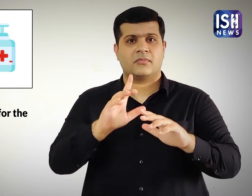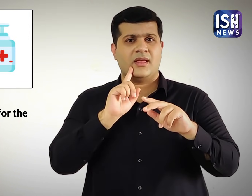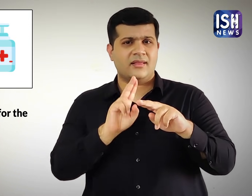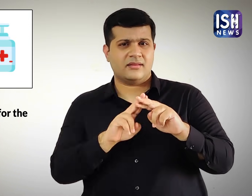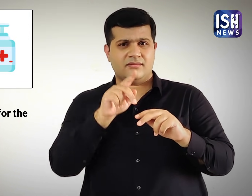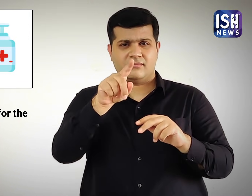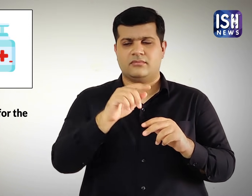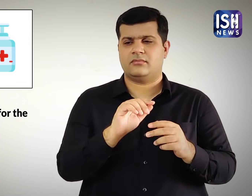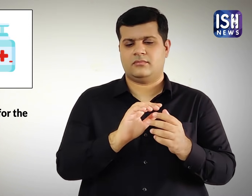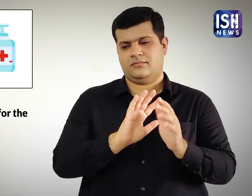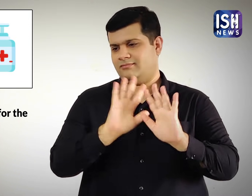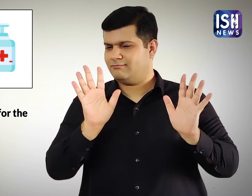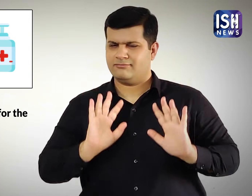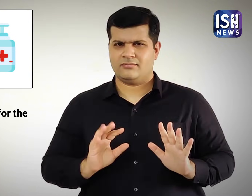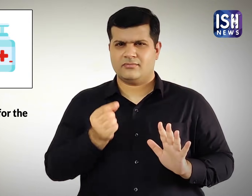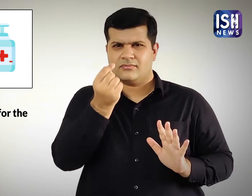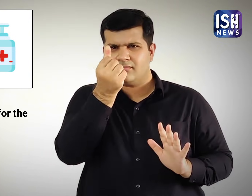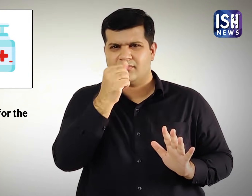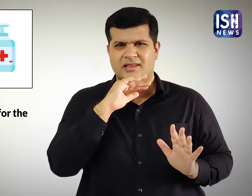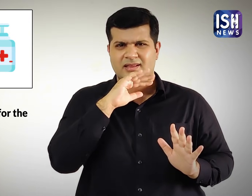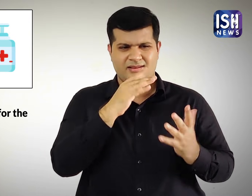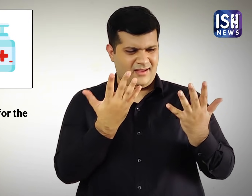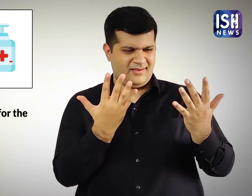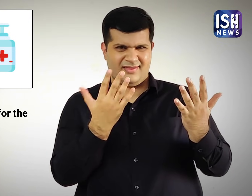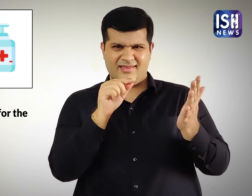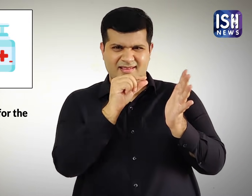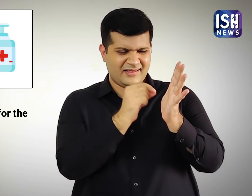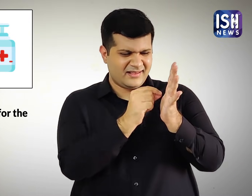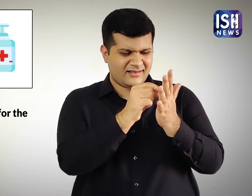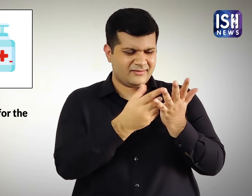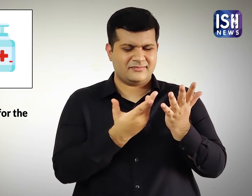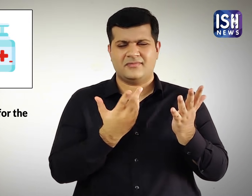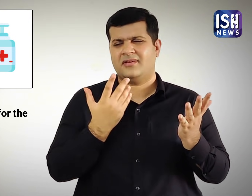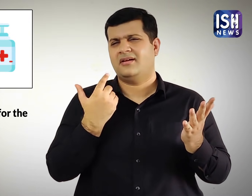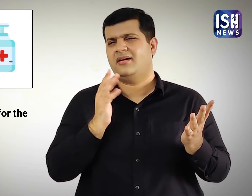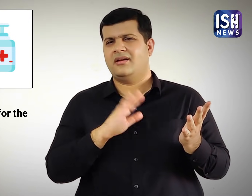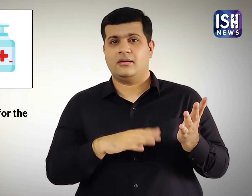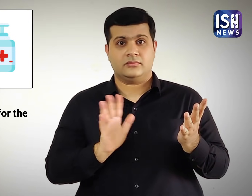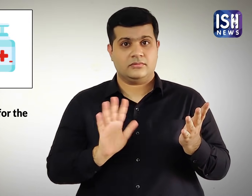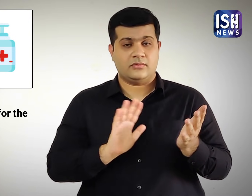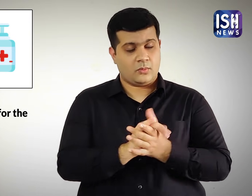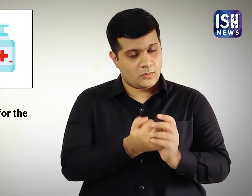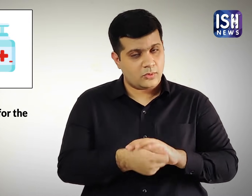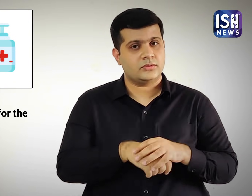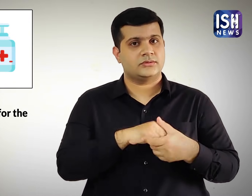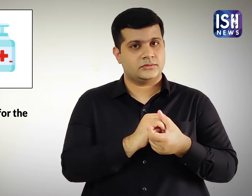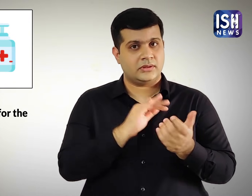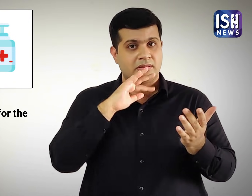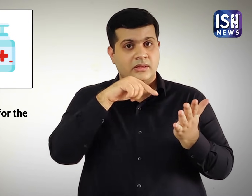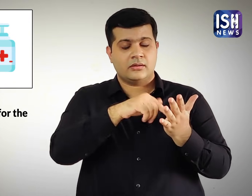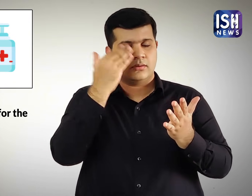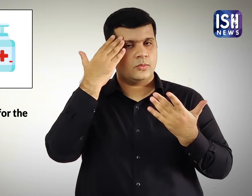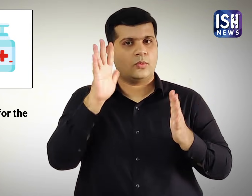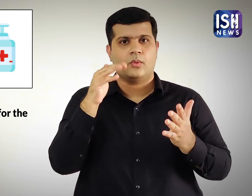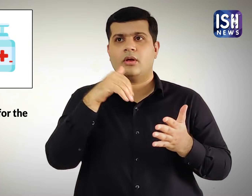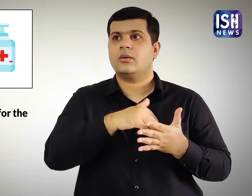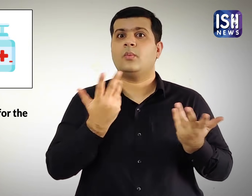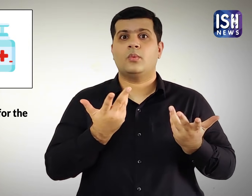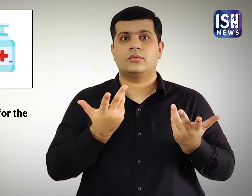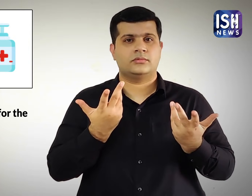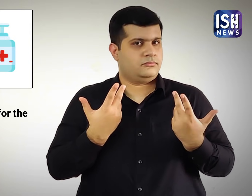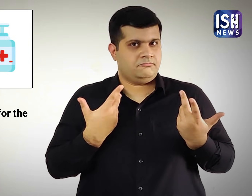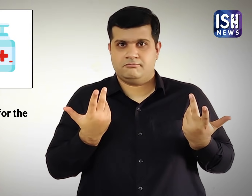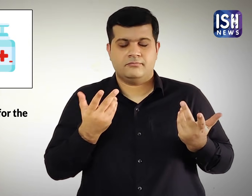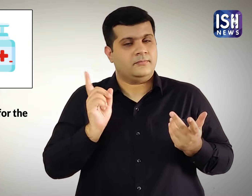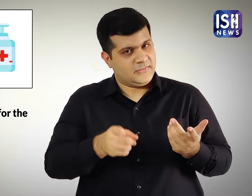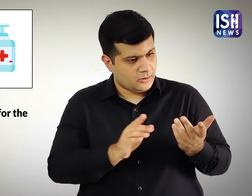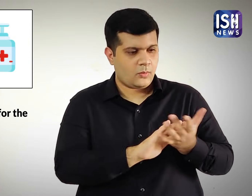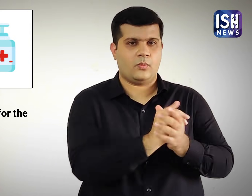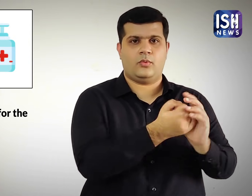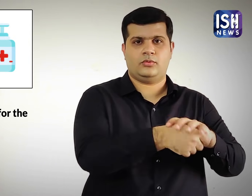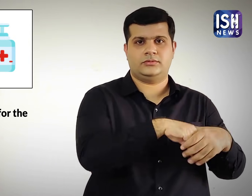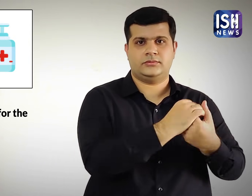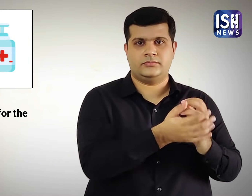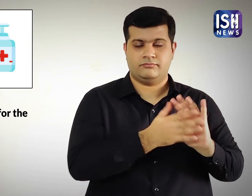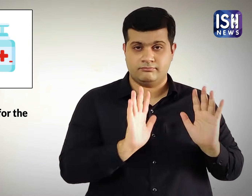Hands must be washed whenever they look dirty because you may never know what germs they are.